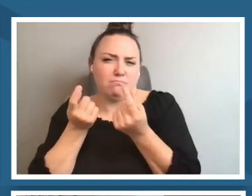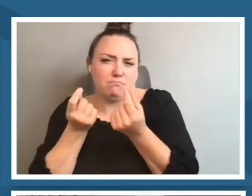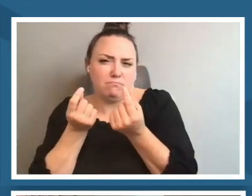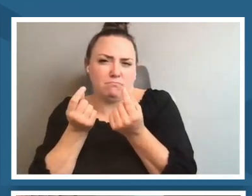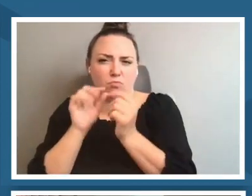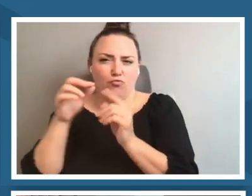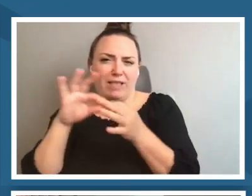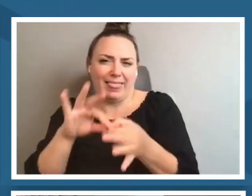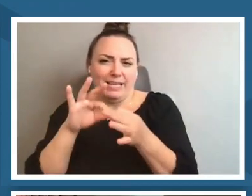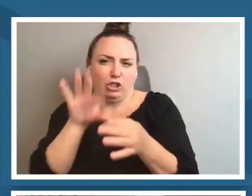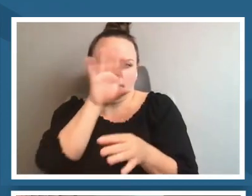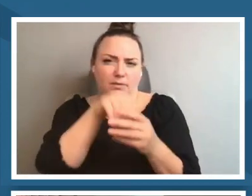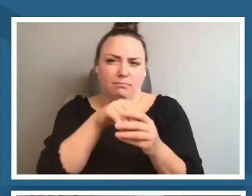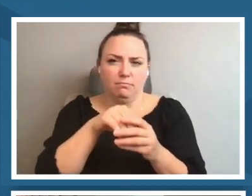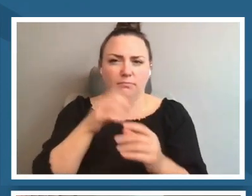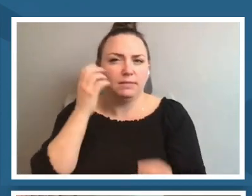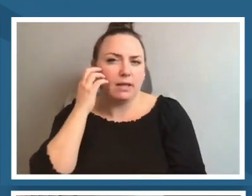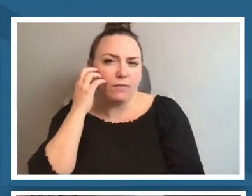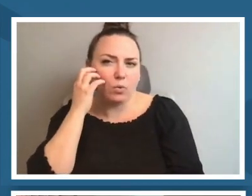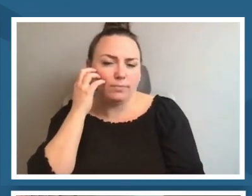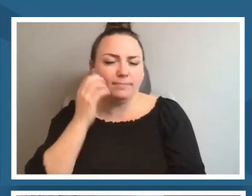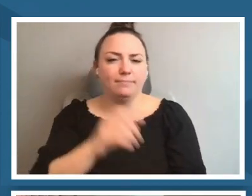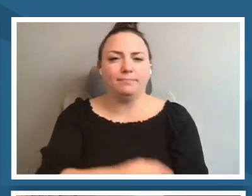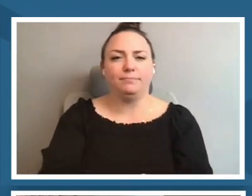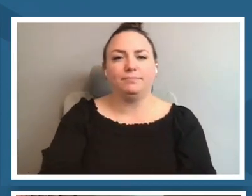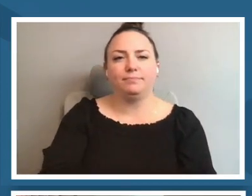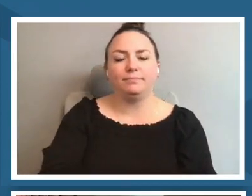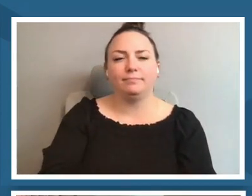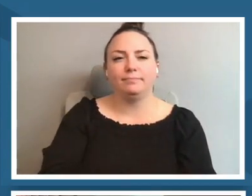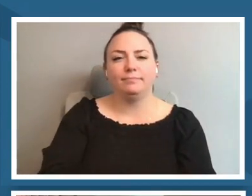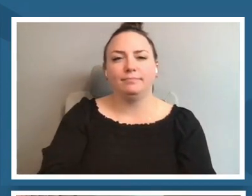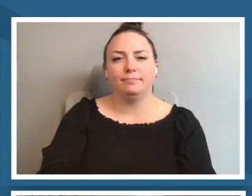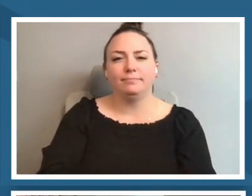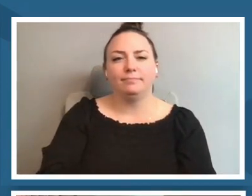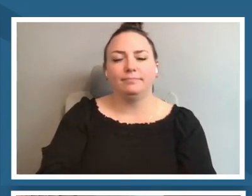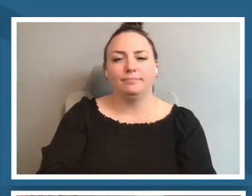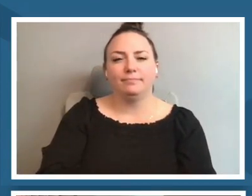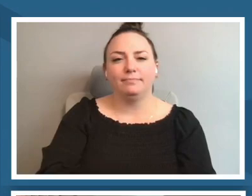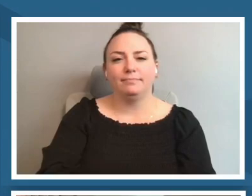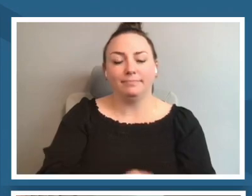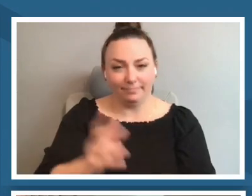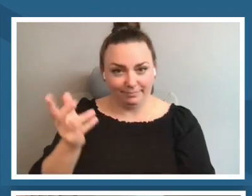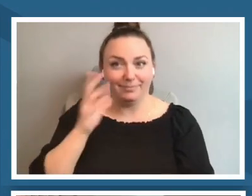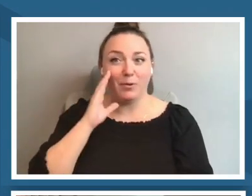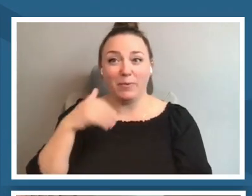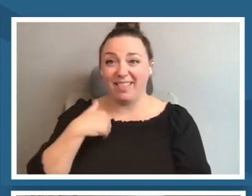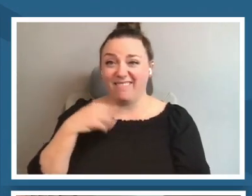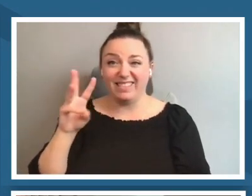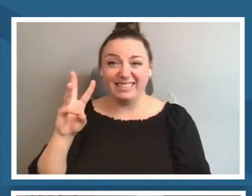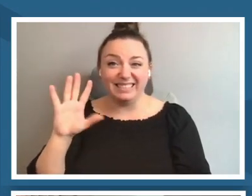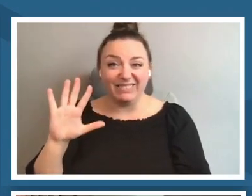here we'll have a show that's going to foreground the 65 elements that can be